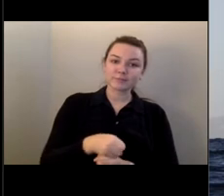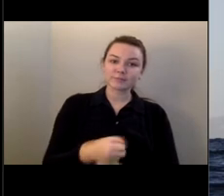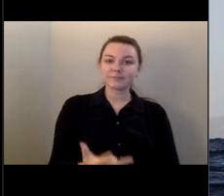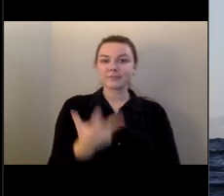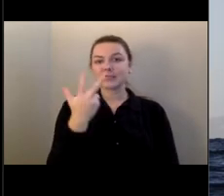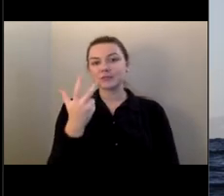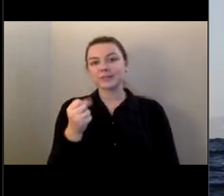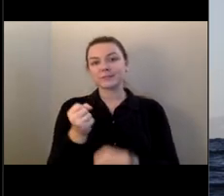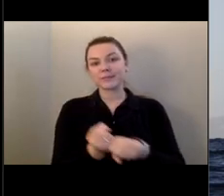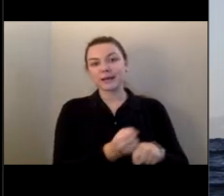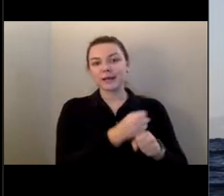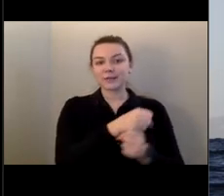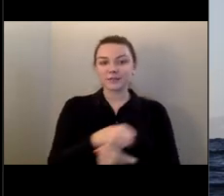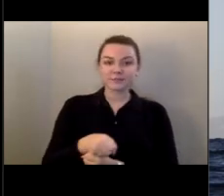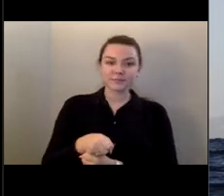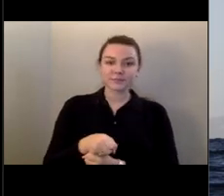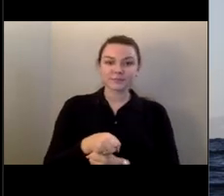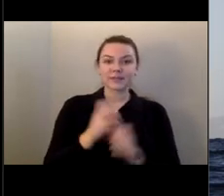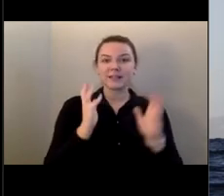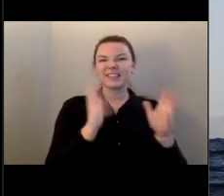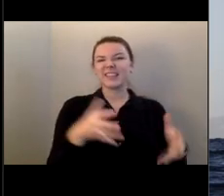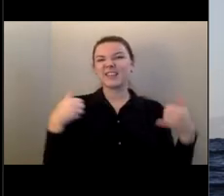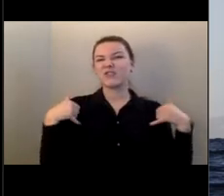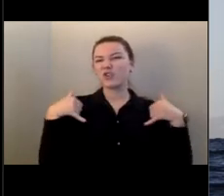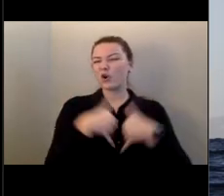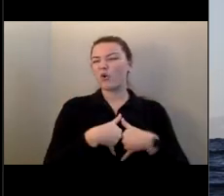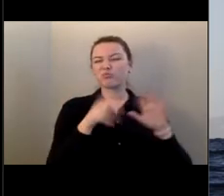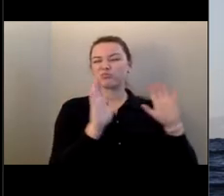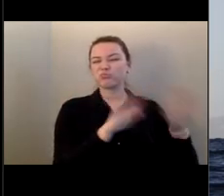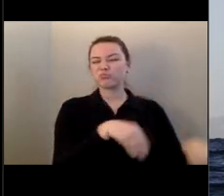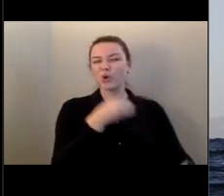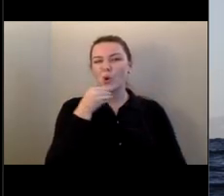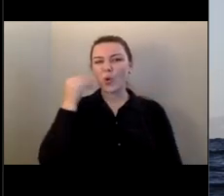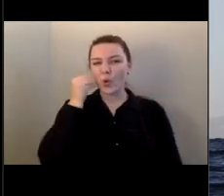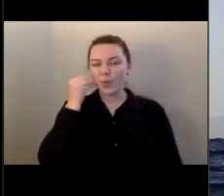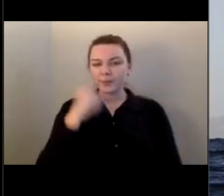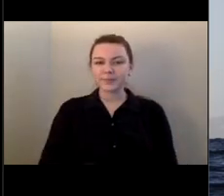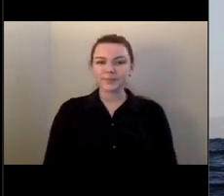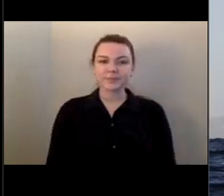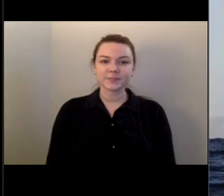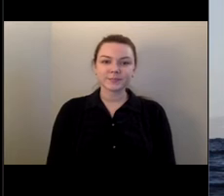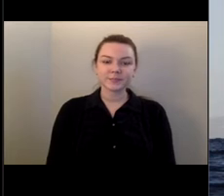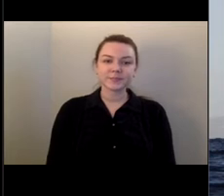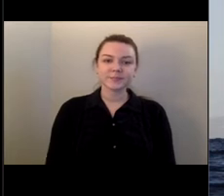Leave your phone at home 14 on the right